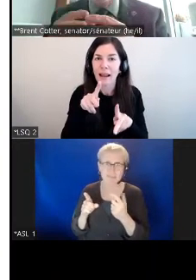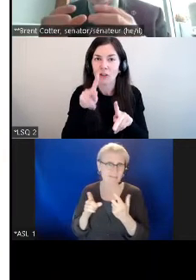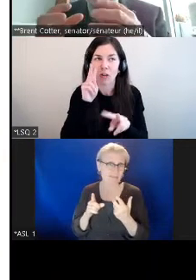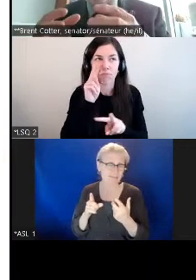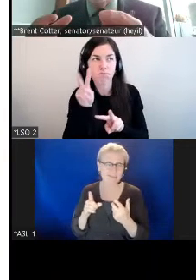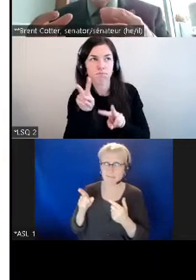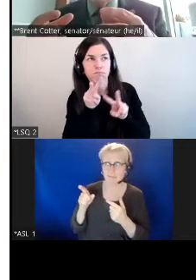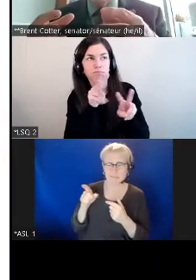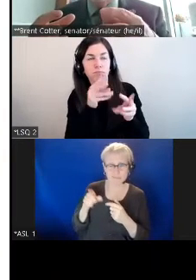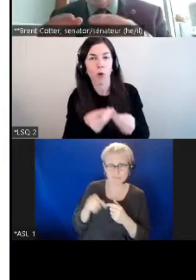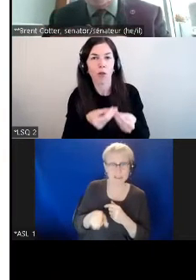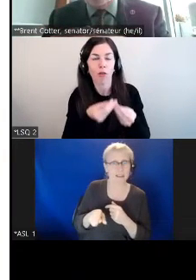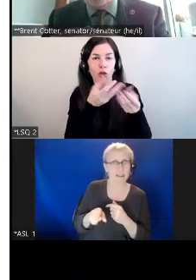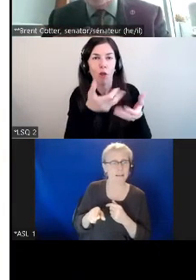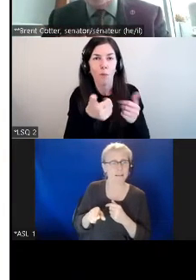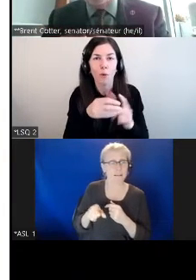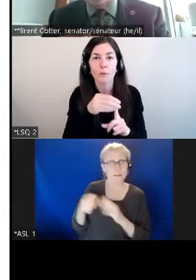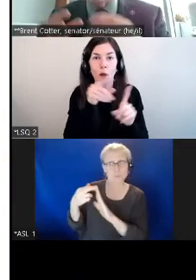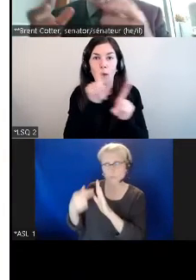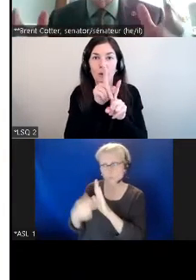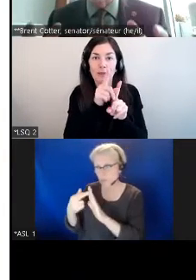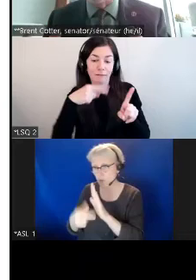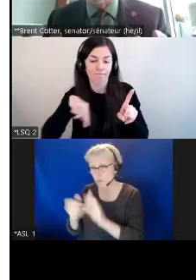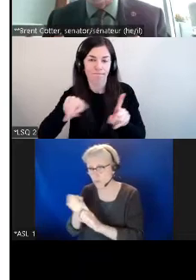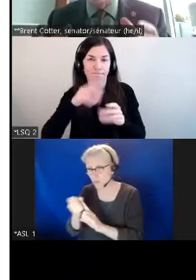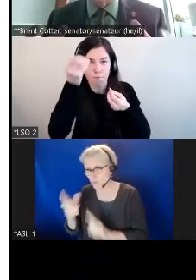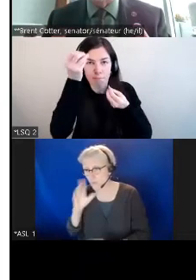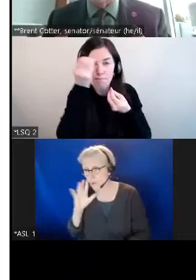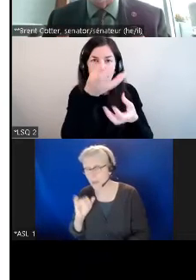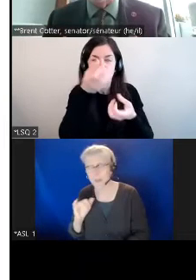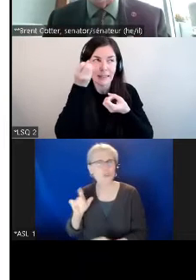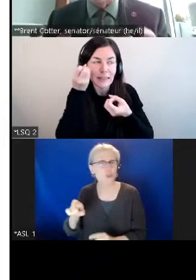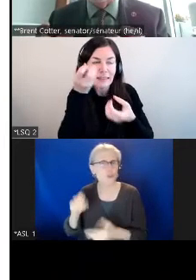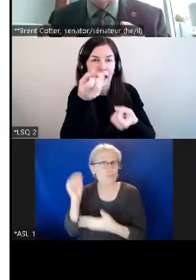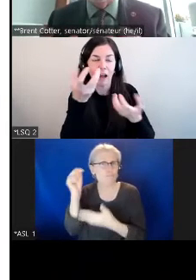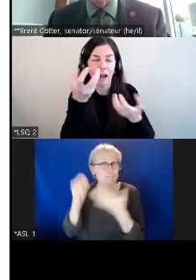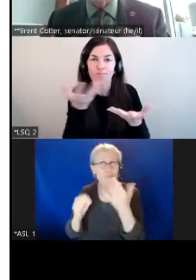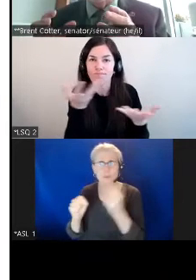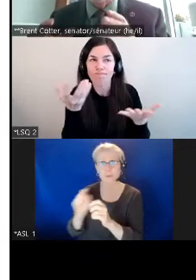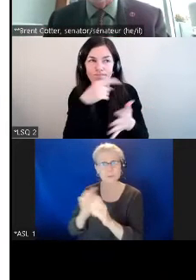ABOUT WHAT THAT, THOSE REGULATIONS, WHAT THE RULES OF THE GAME NEED TO LOOK LIKE IN ORDER FOR THIS TO